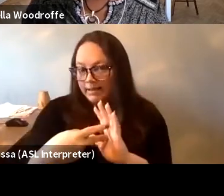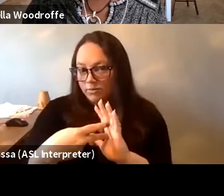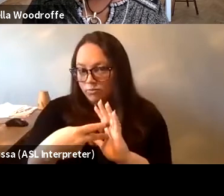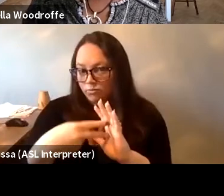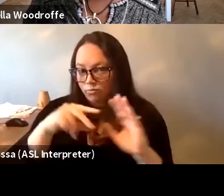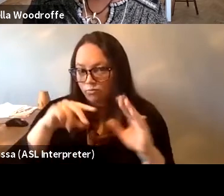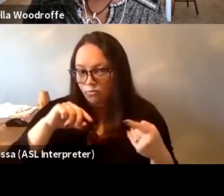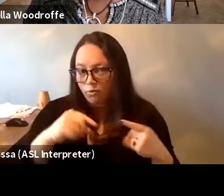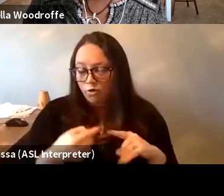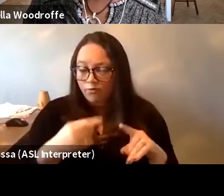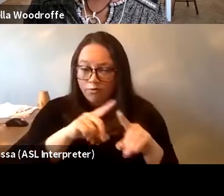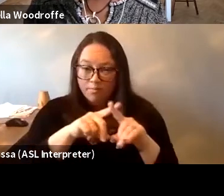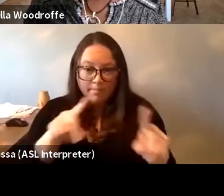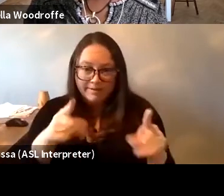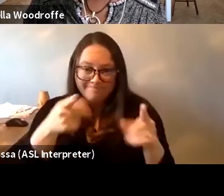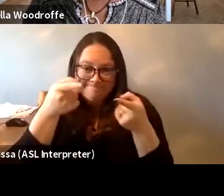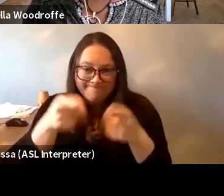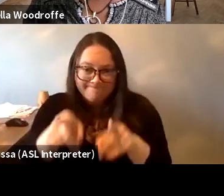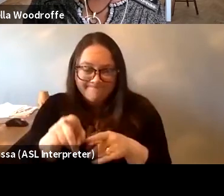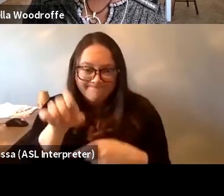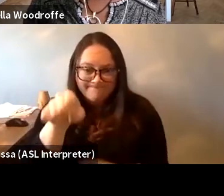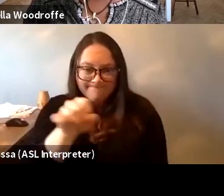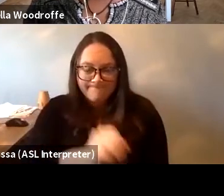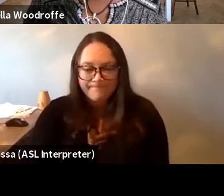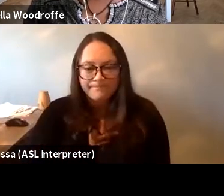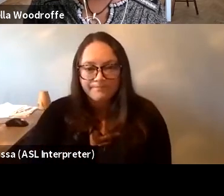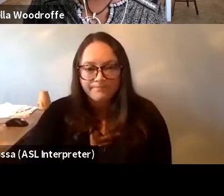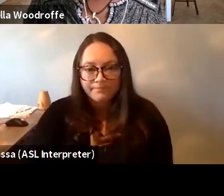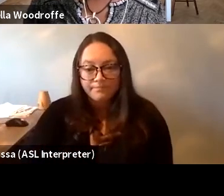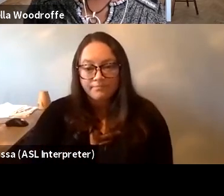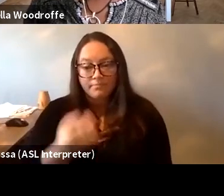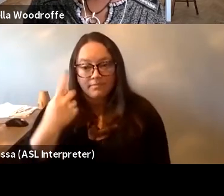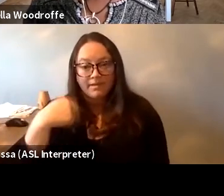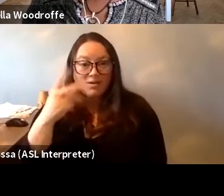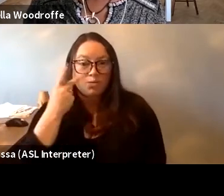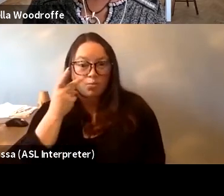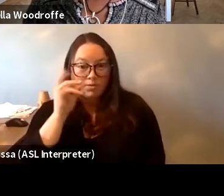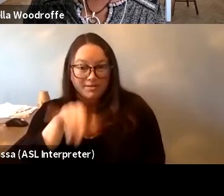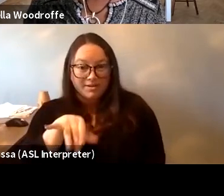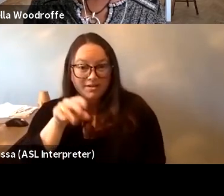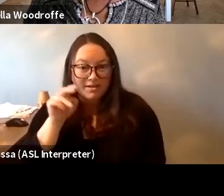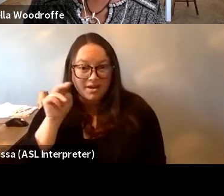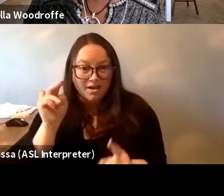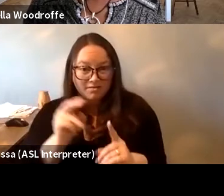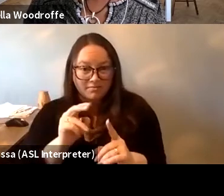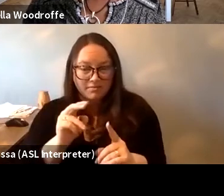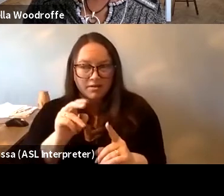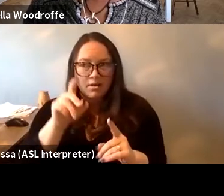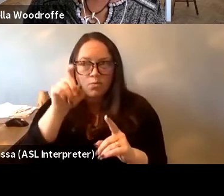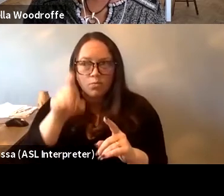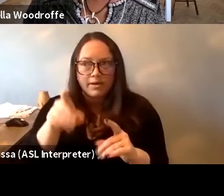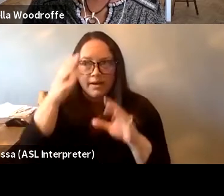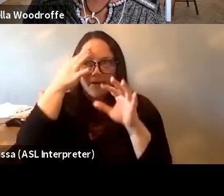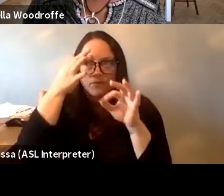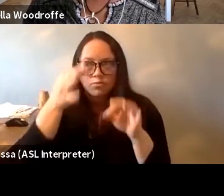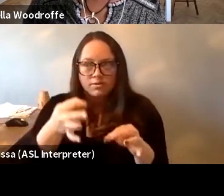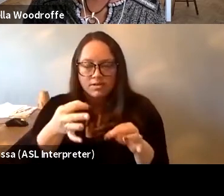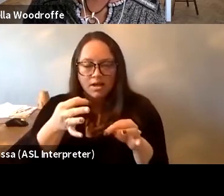they are. And we see it. And we have to decide, how are we going